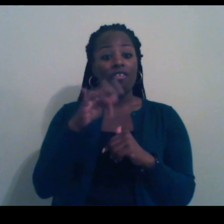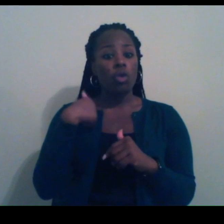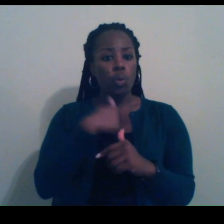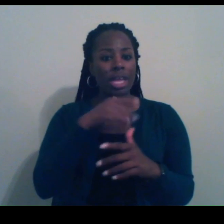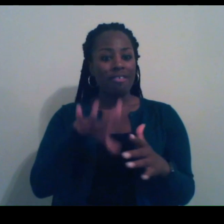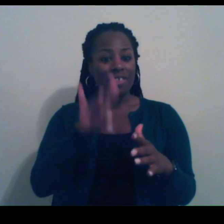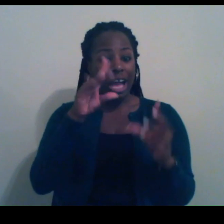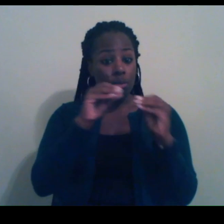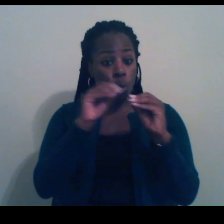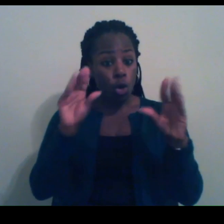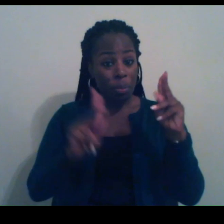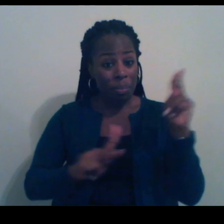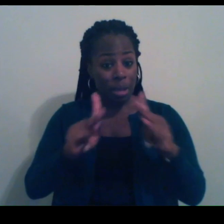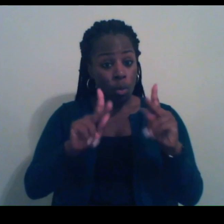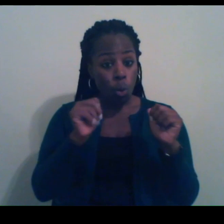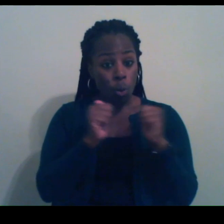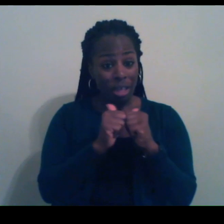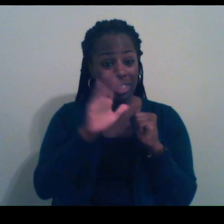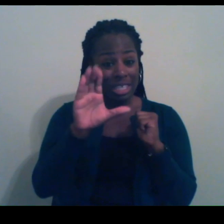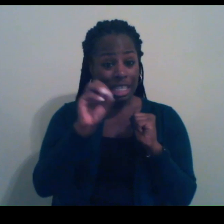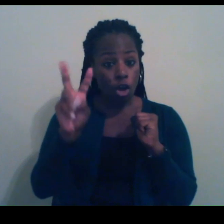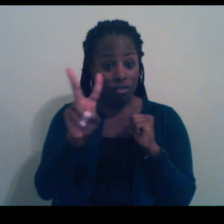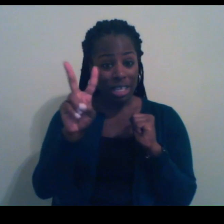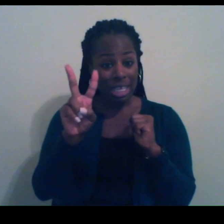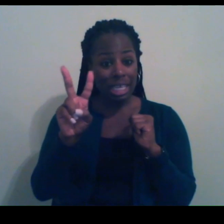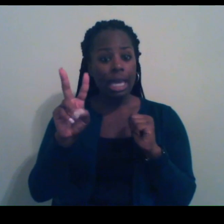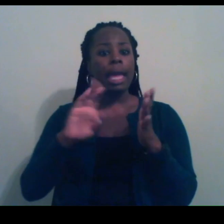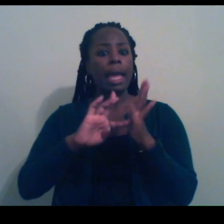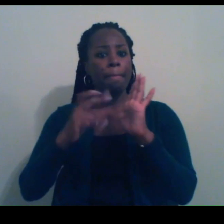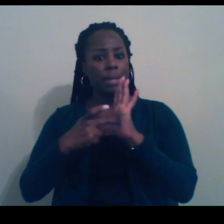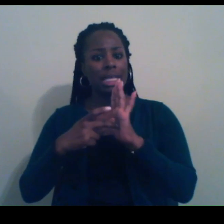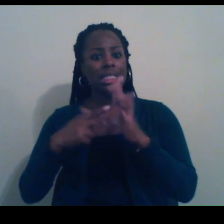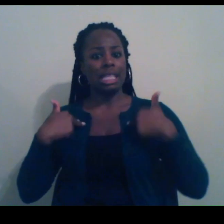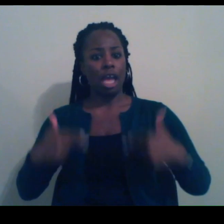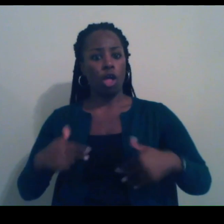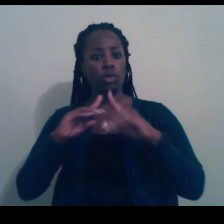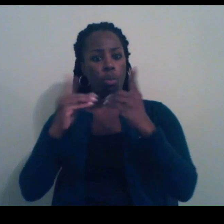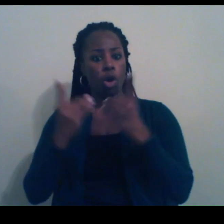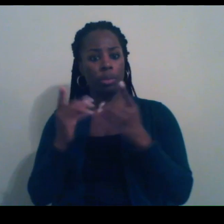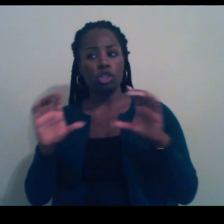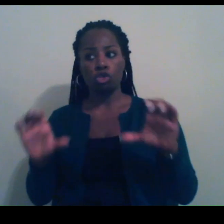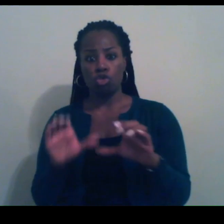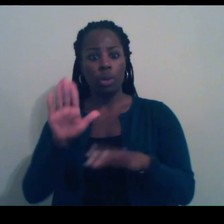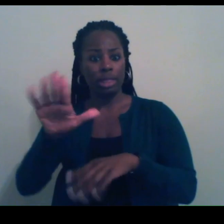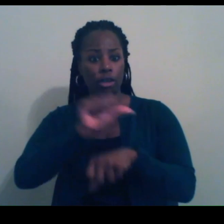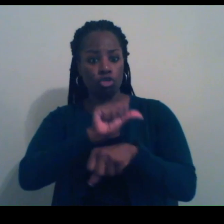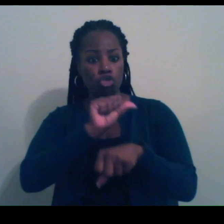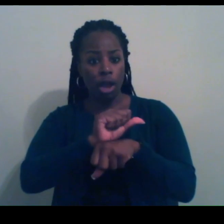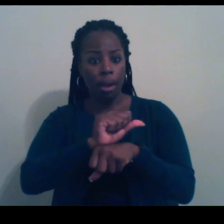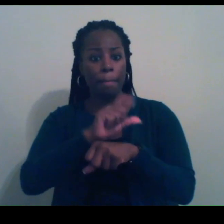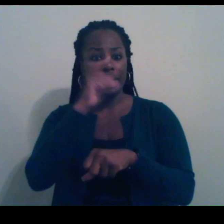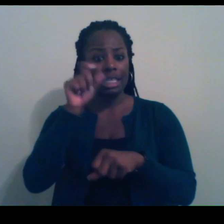part and and the availability of those tests will contribute to that Dr. Hahn thank you Mr. Vice President